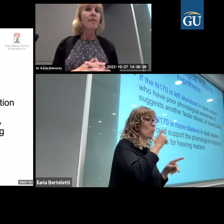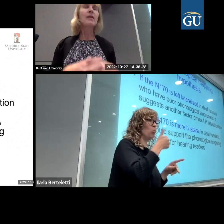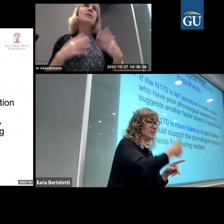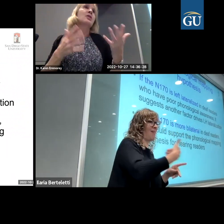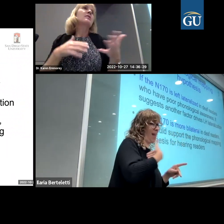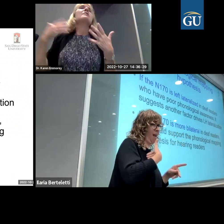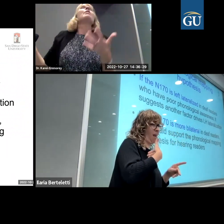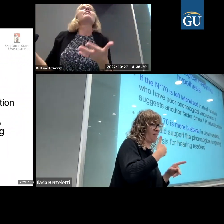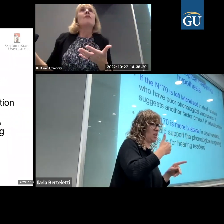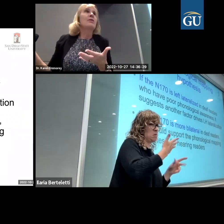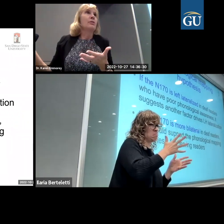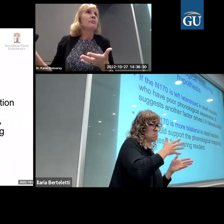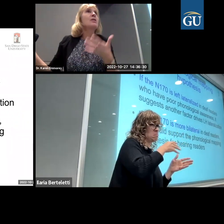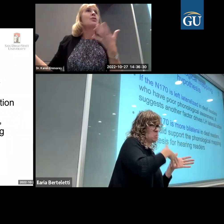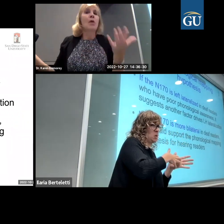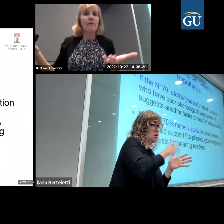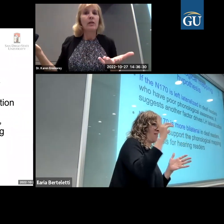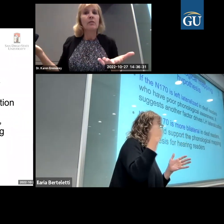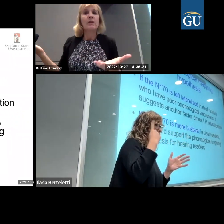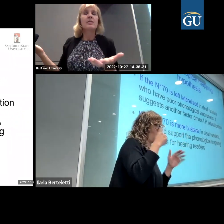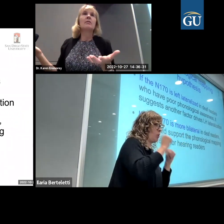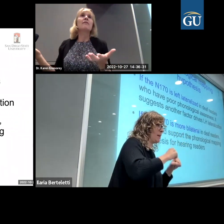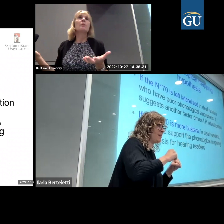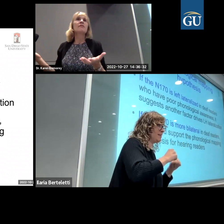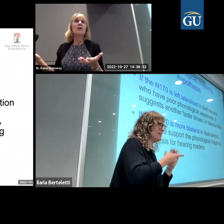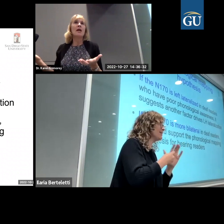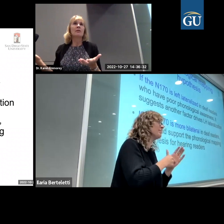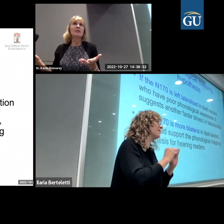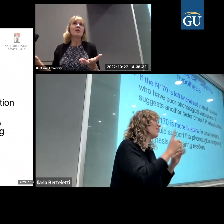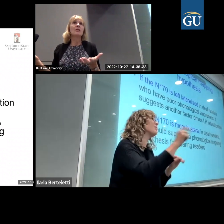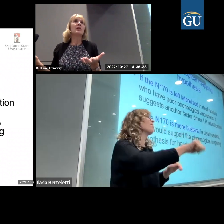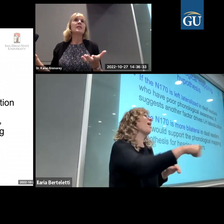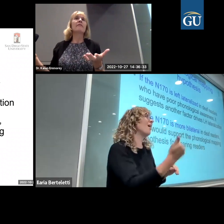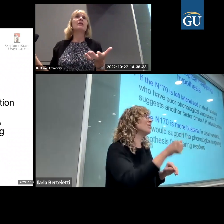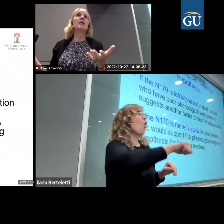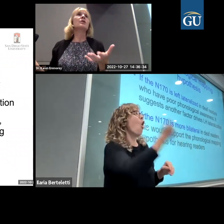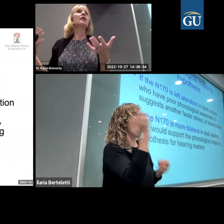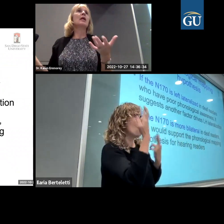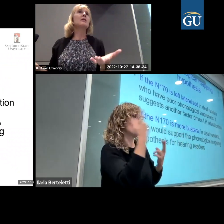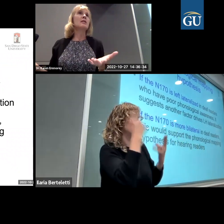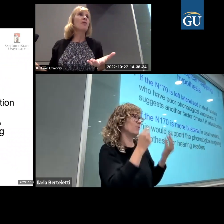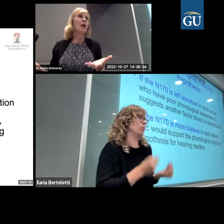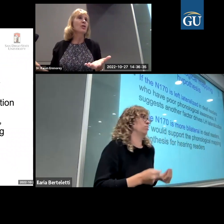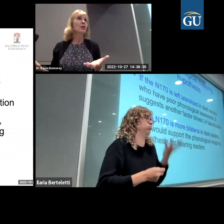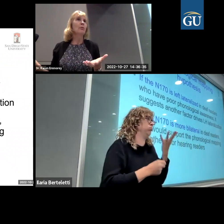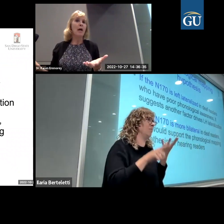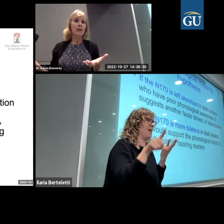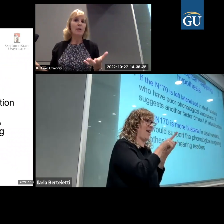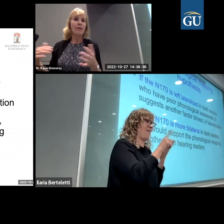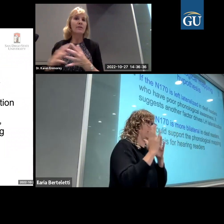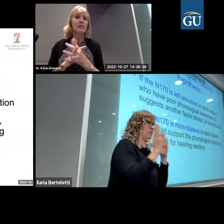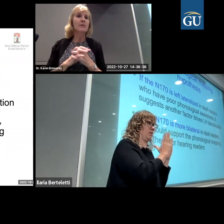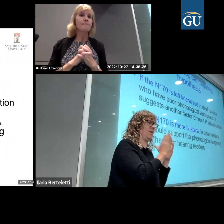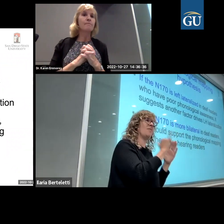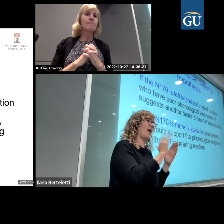On the other hand, if we find that the n one hundred and seventy is more bilateral for deaf readers that would support this phonological mapping hypothesis for the hearing meters.